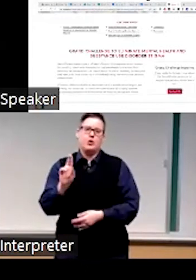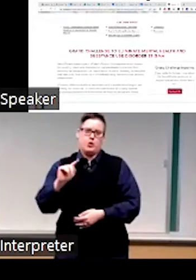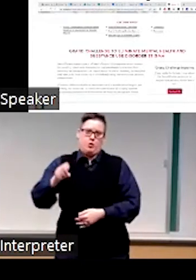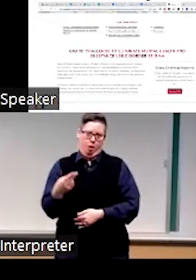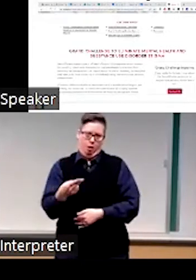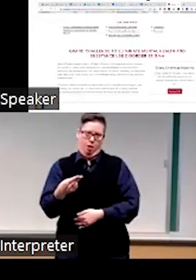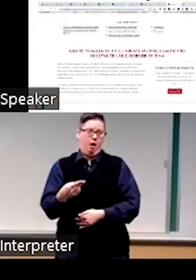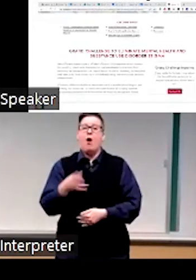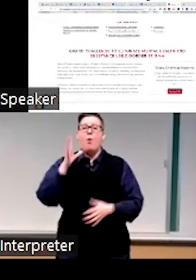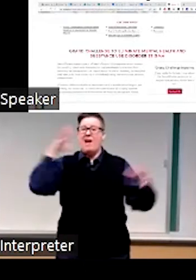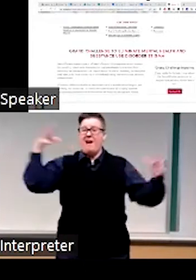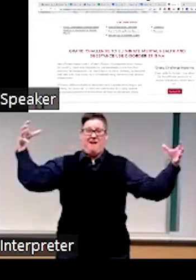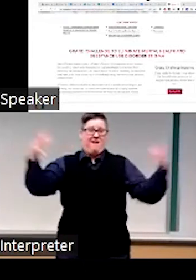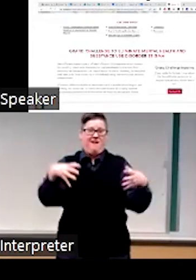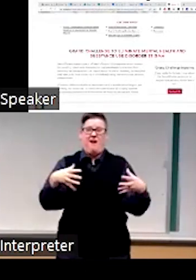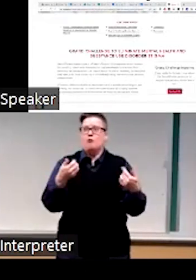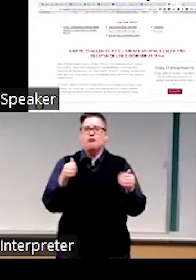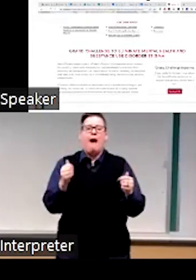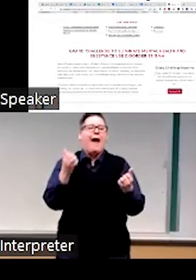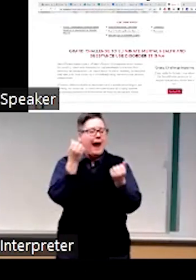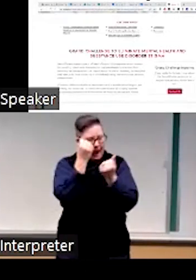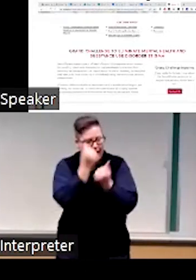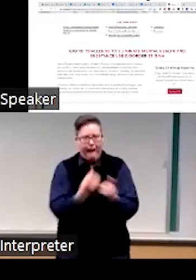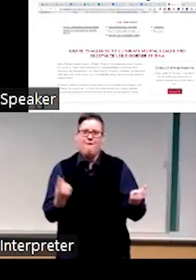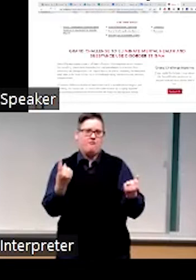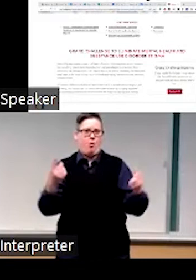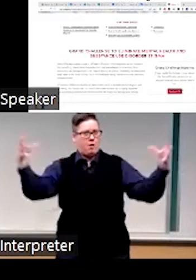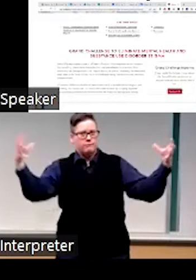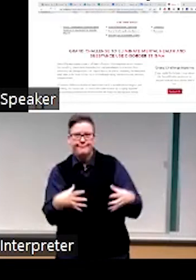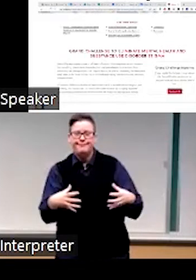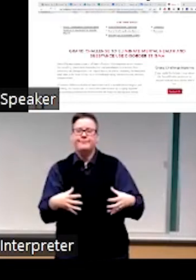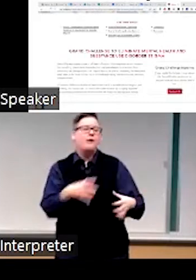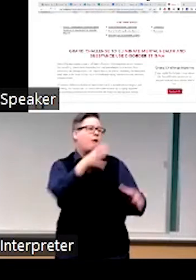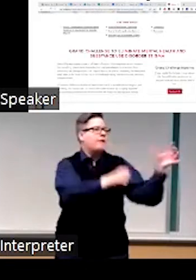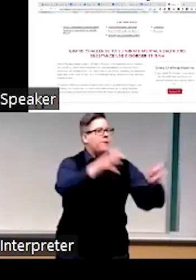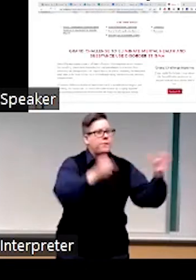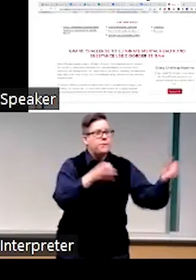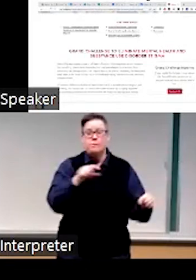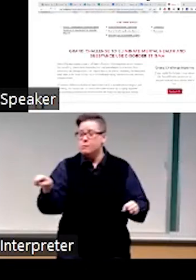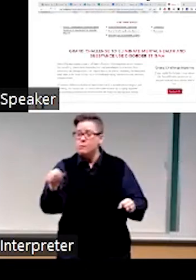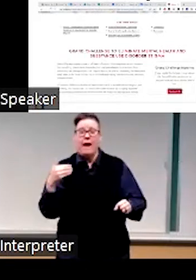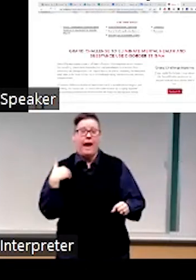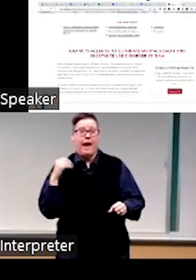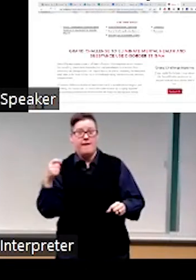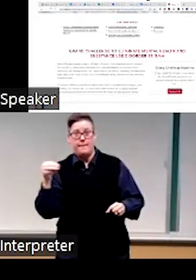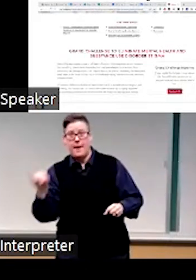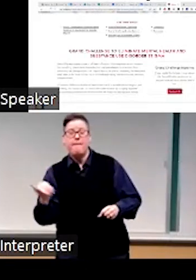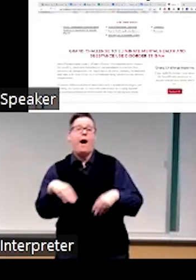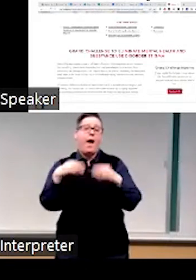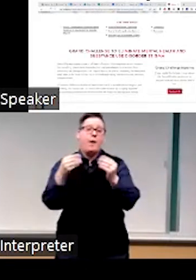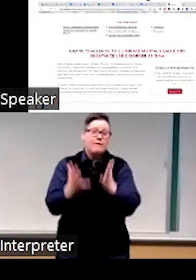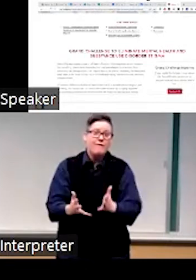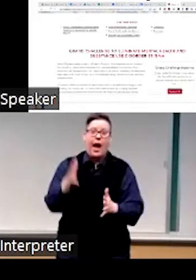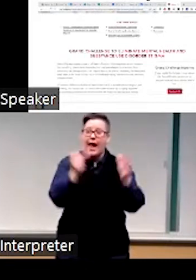essentially everyone that is people with mental illness providers many of the organizations like